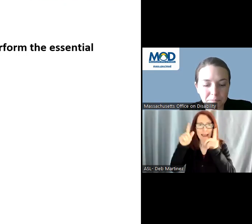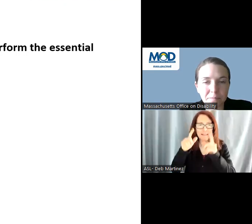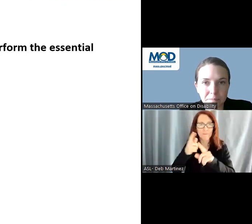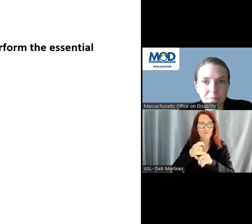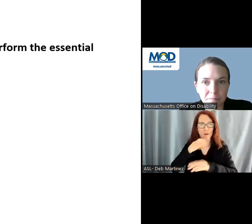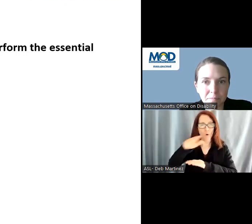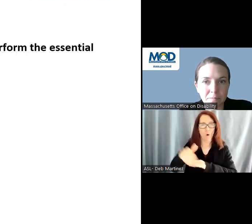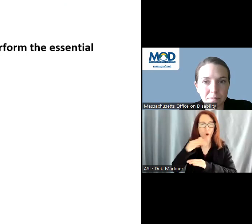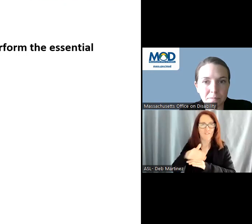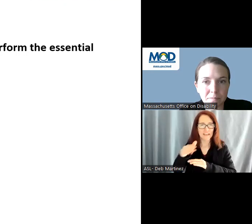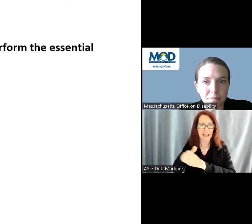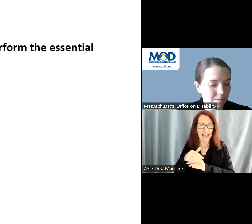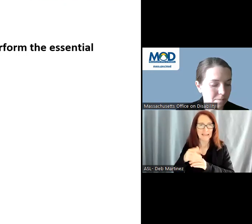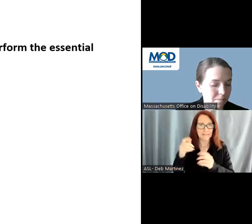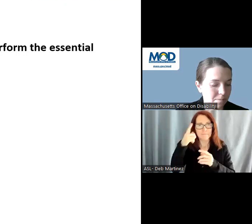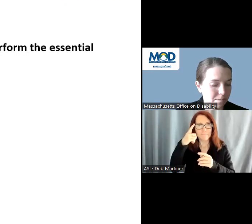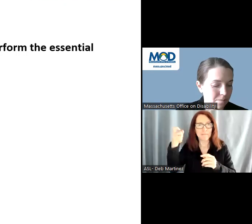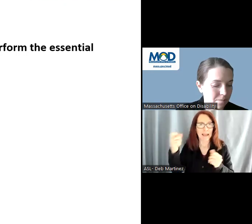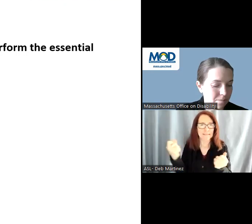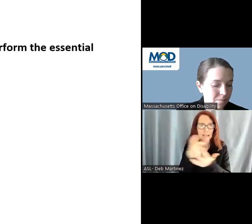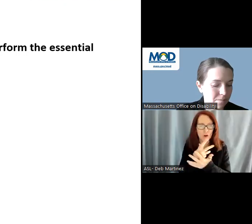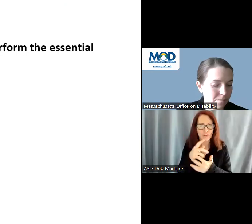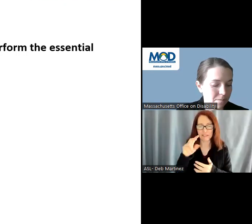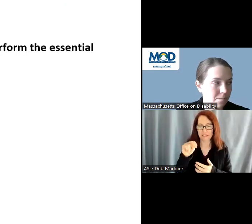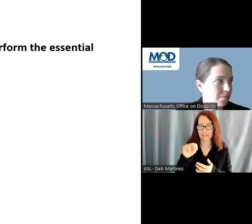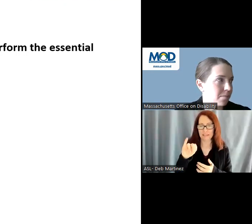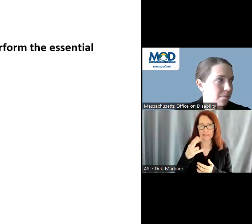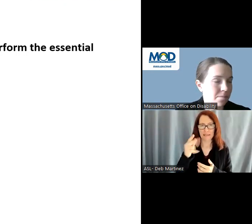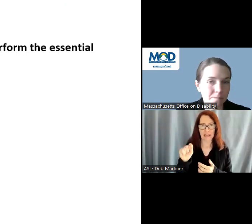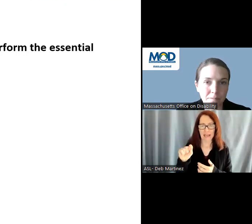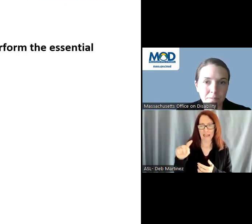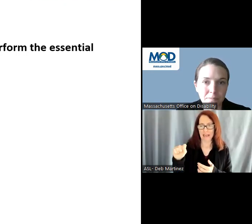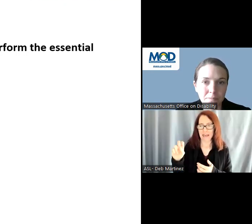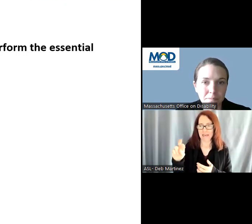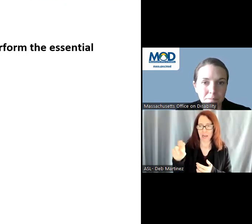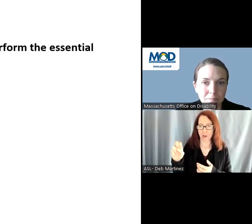caused by PTSD. If that's the only task that the animal is performing then you know you're